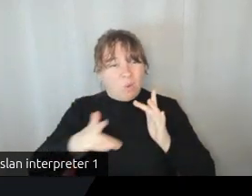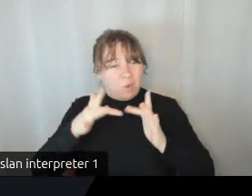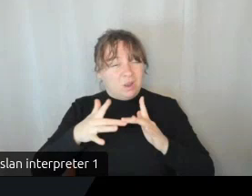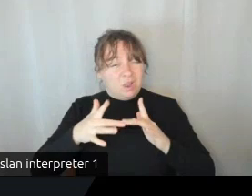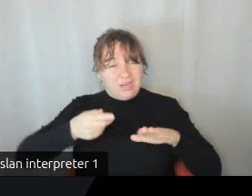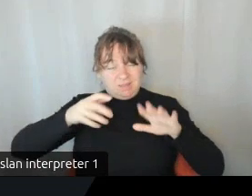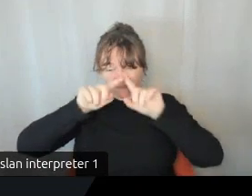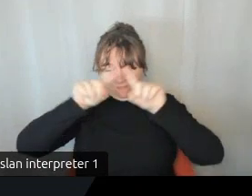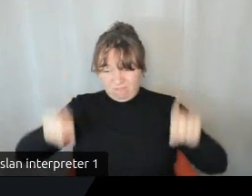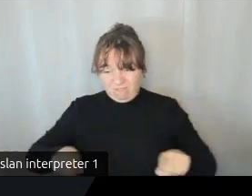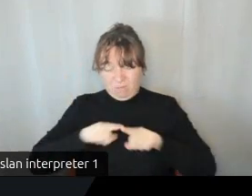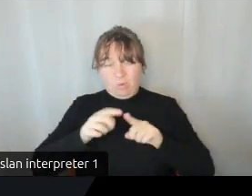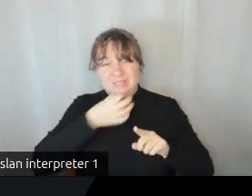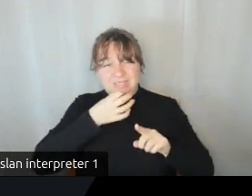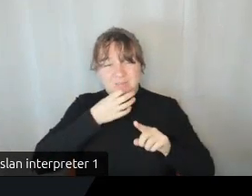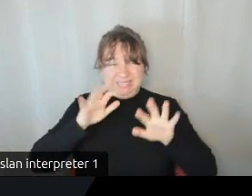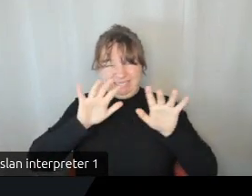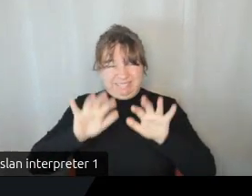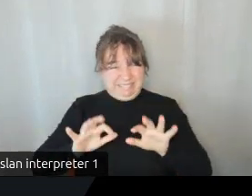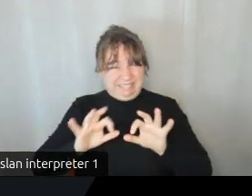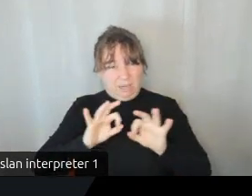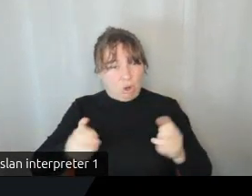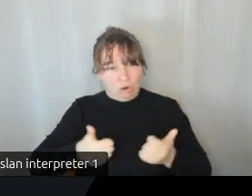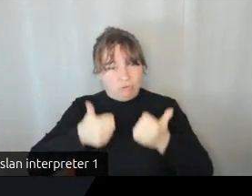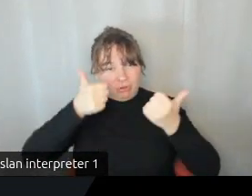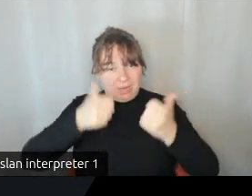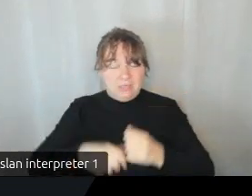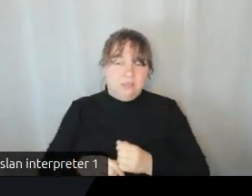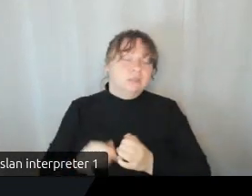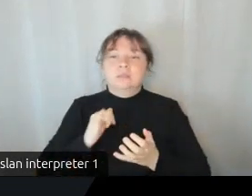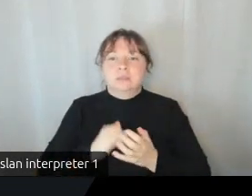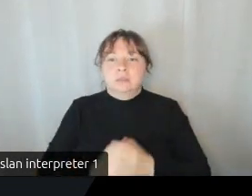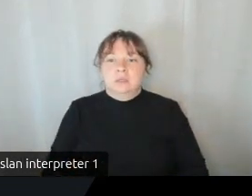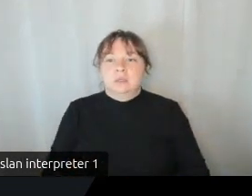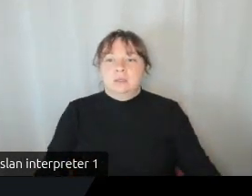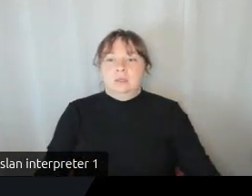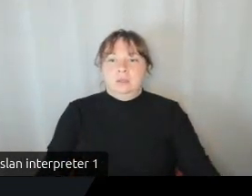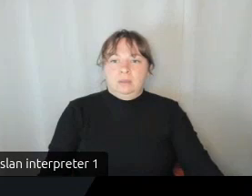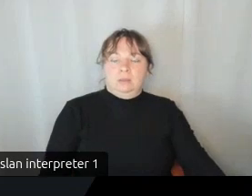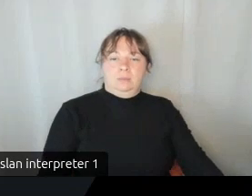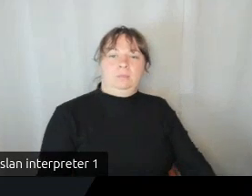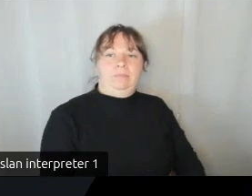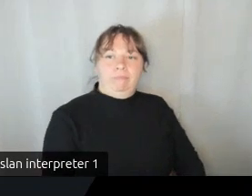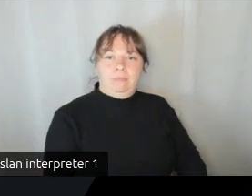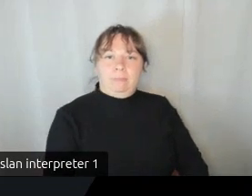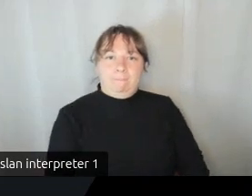also don't find it very user friendly, and I'm not very tech-savvy, so that doesn't help. Um,